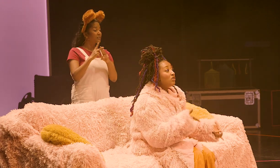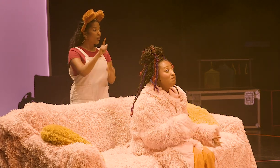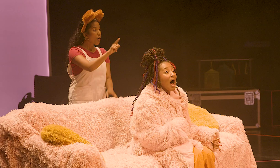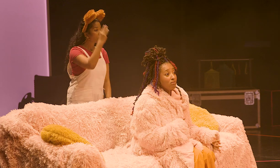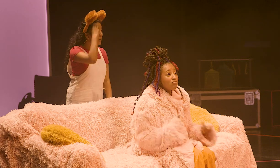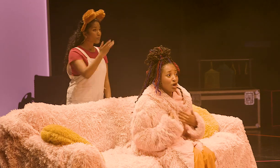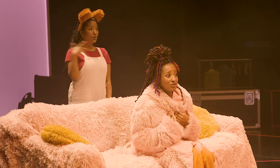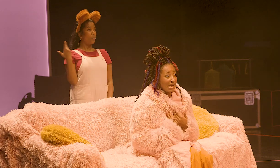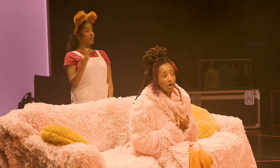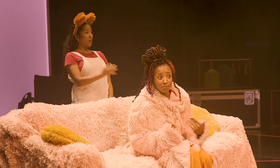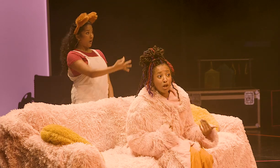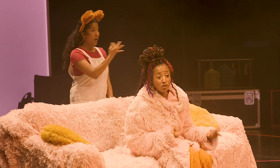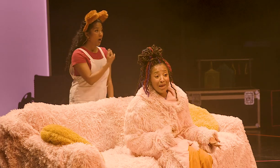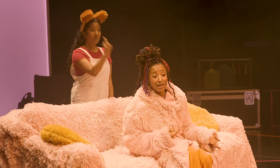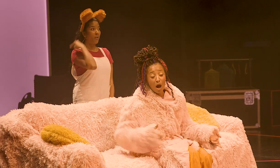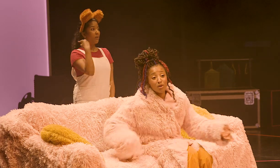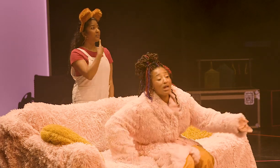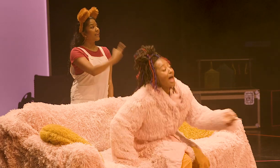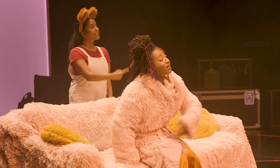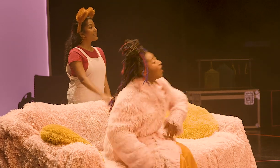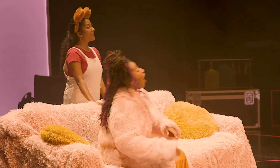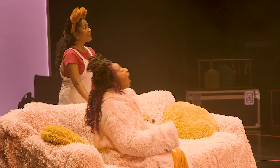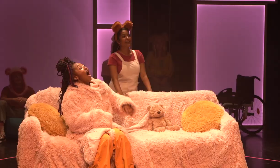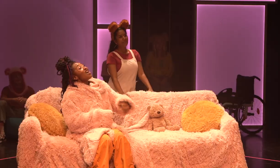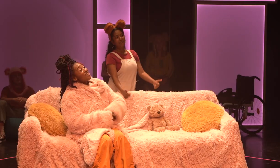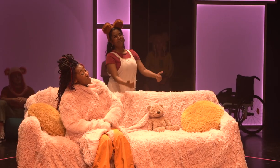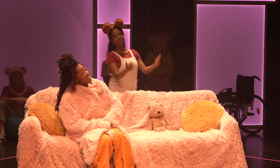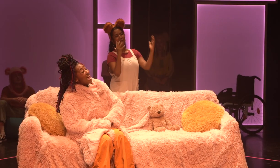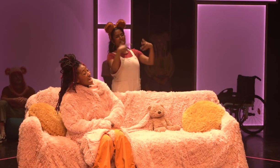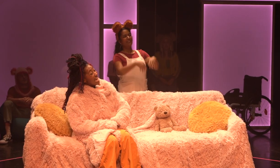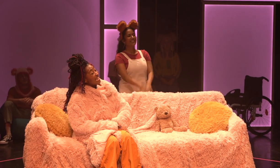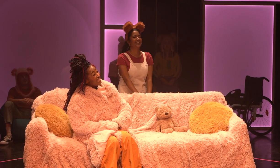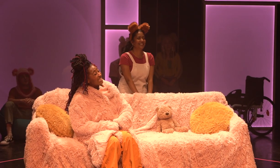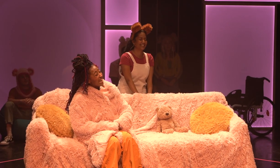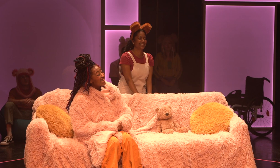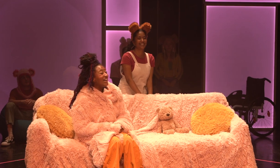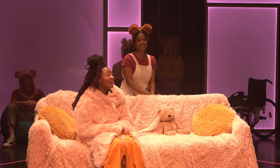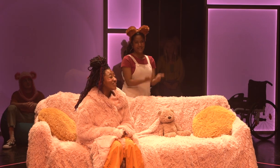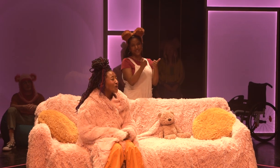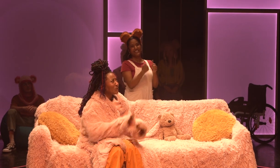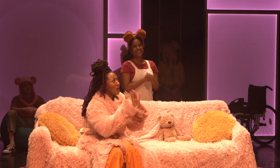when Lauren's mom Josie asked me last week, I was like, no worries of course, not